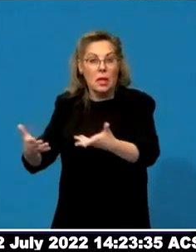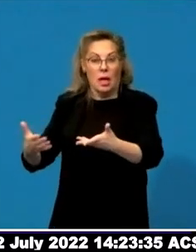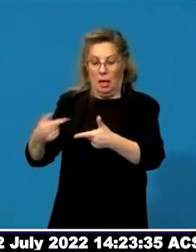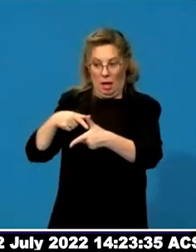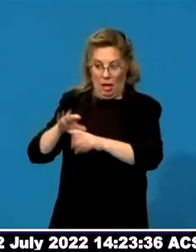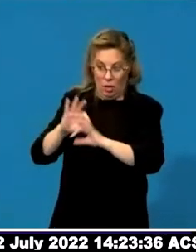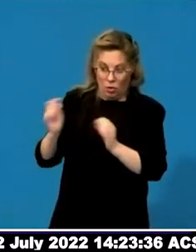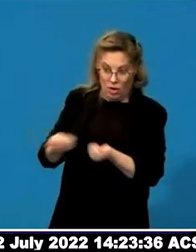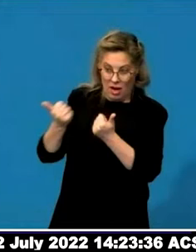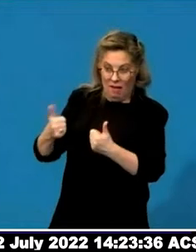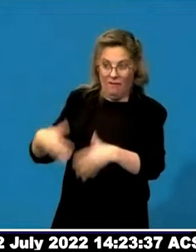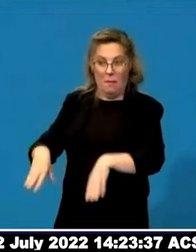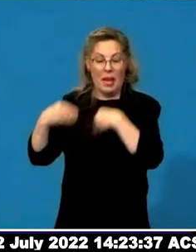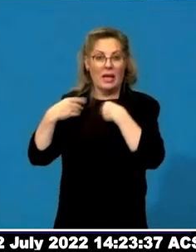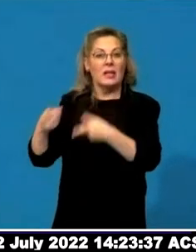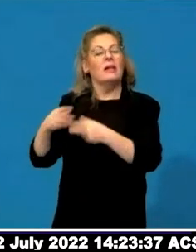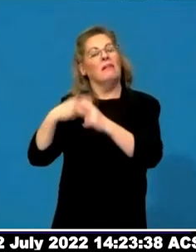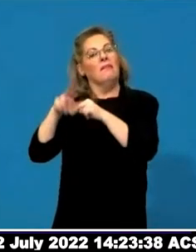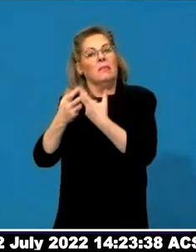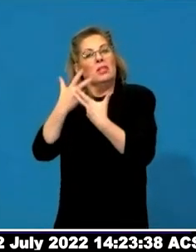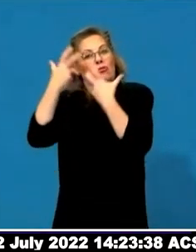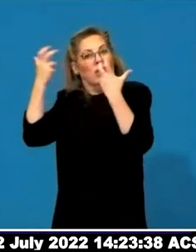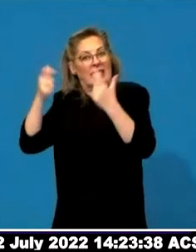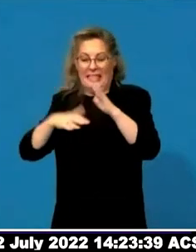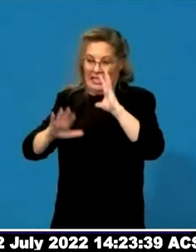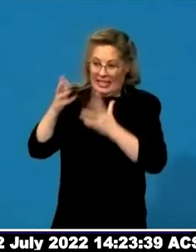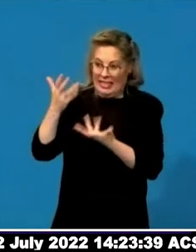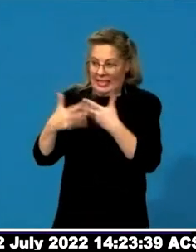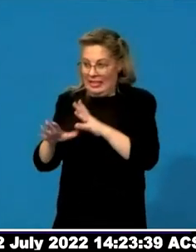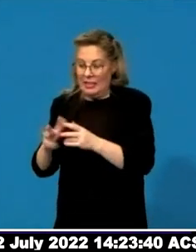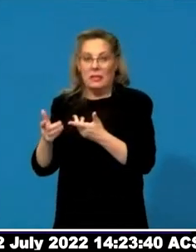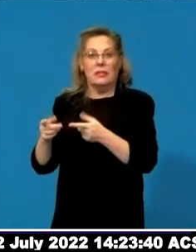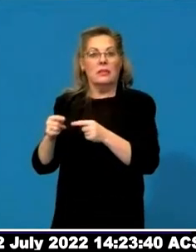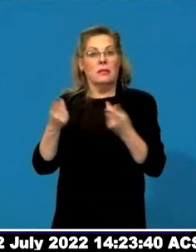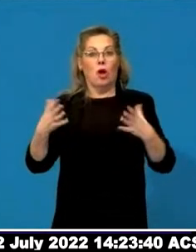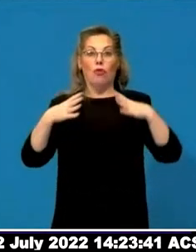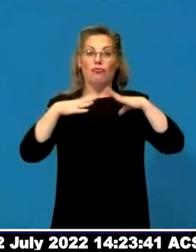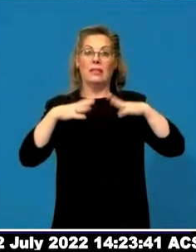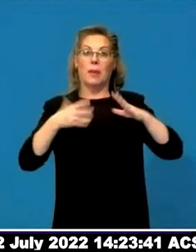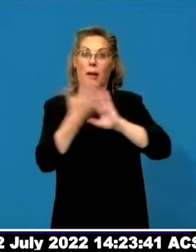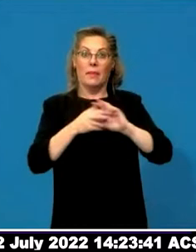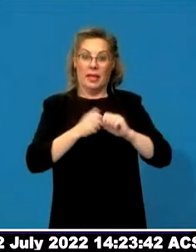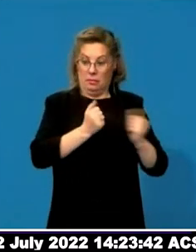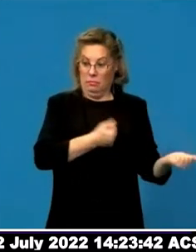to what's going on for that family at that time in a really practical way is really important.